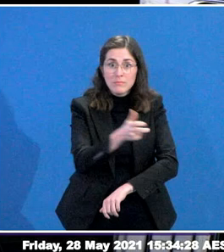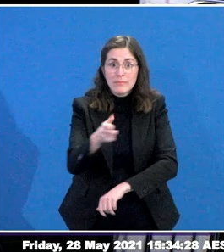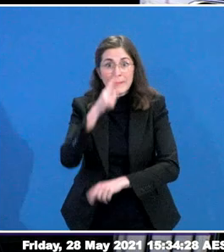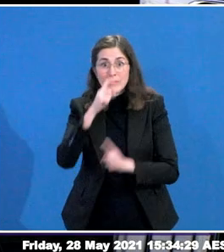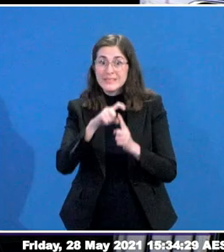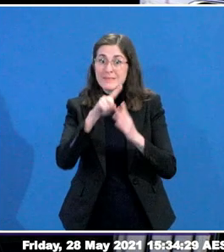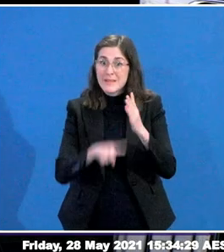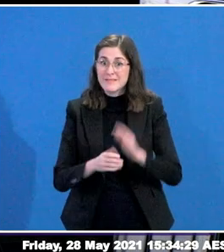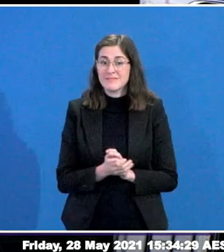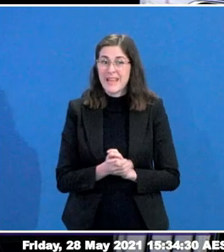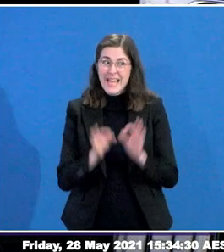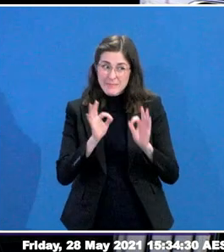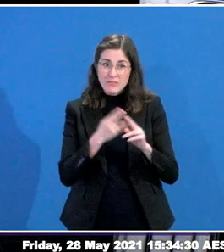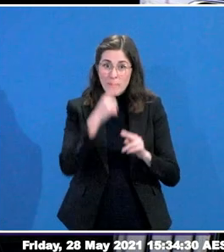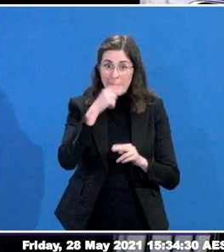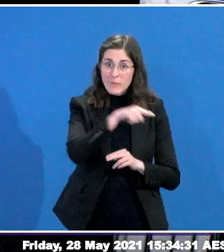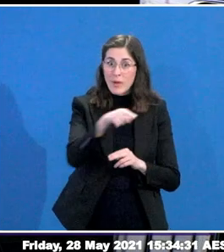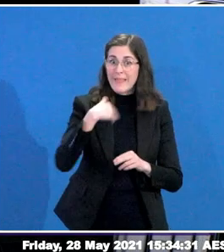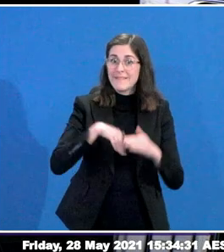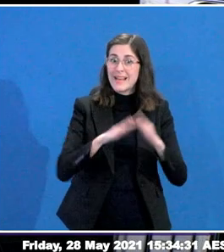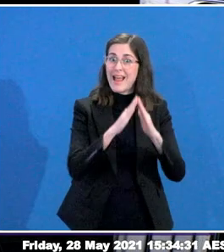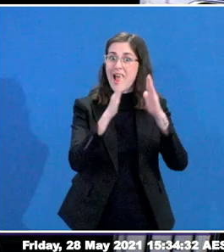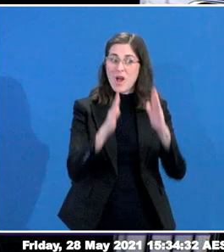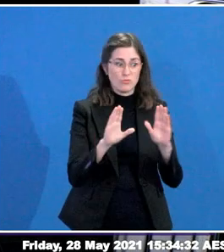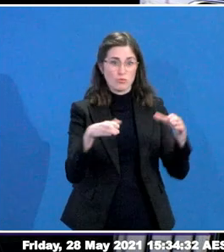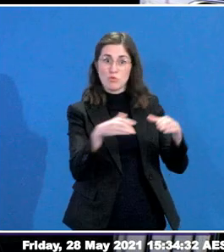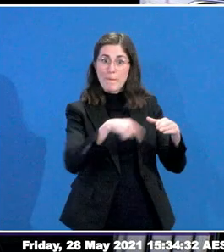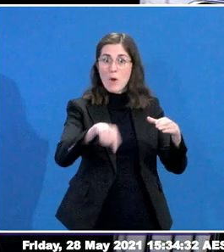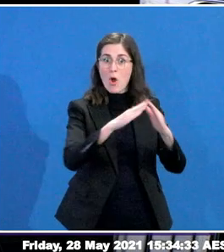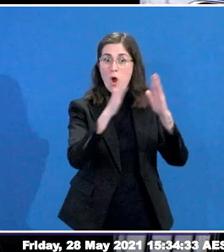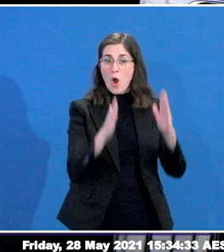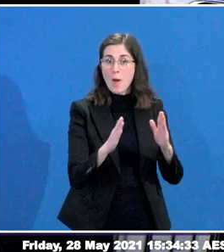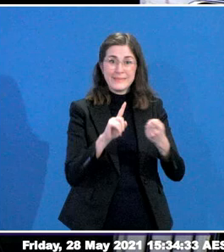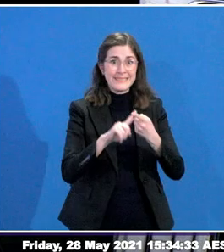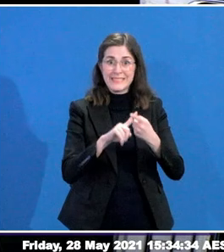living in disability residential accommodation, is not a marginal issue.